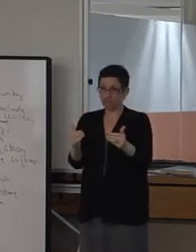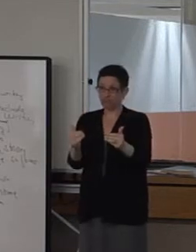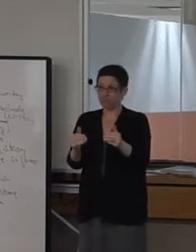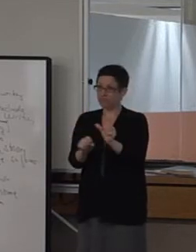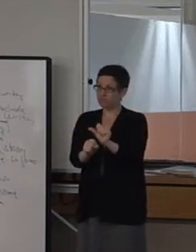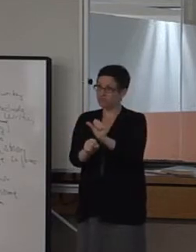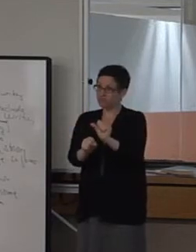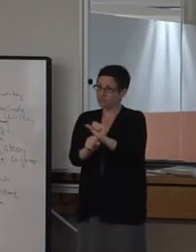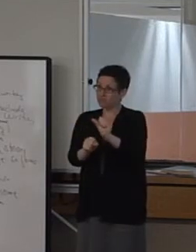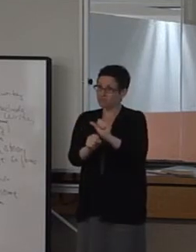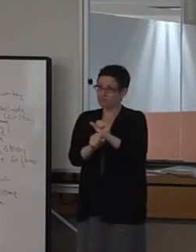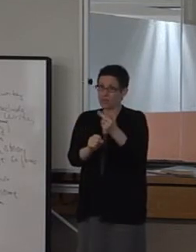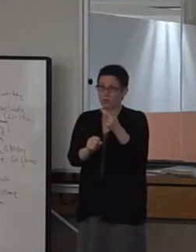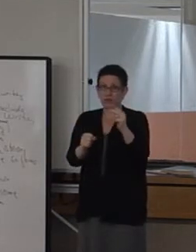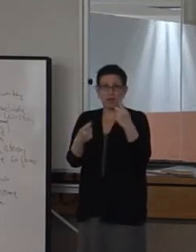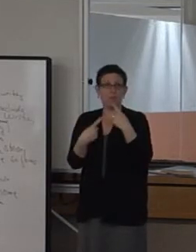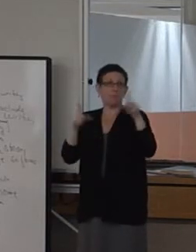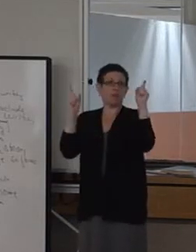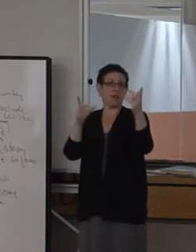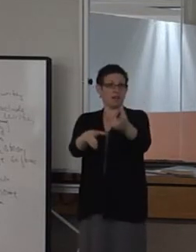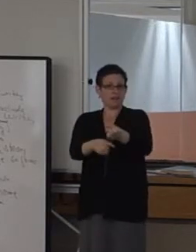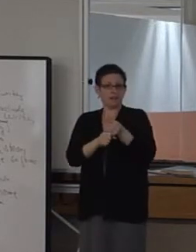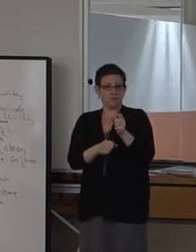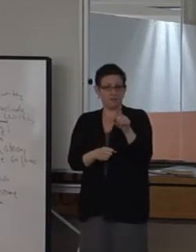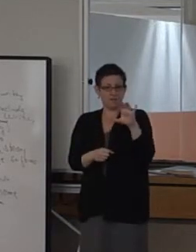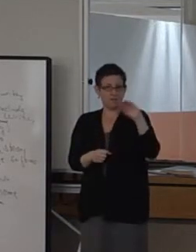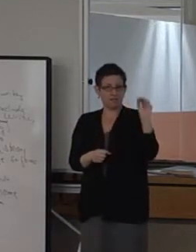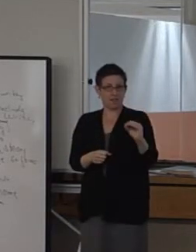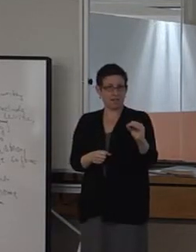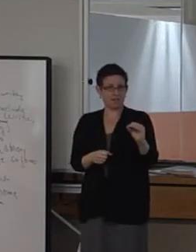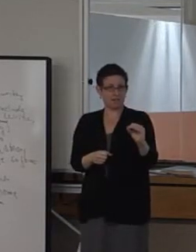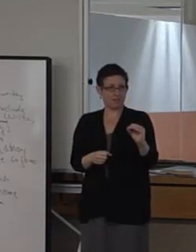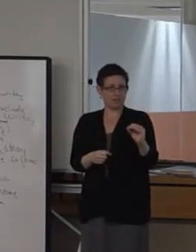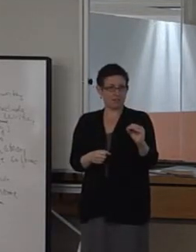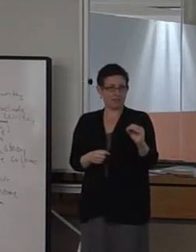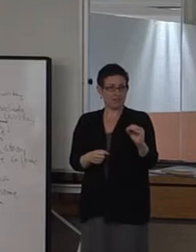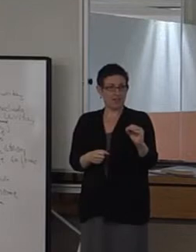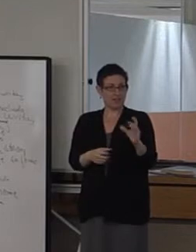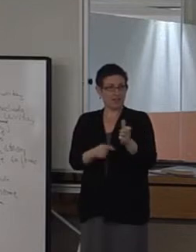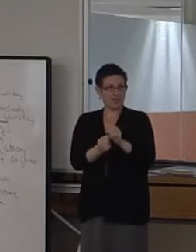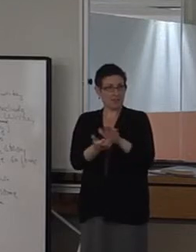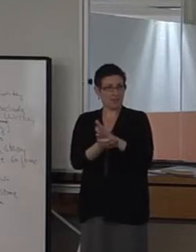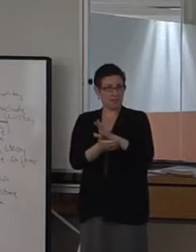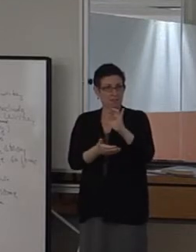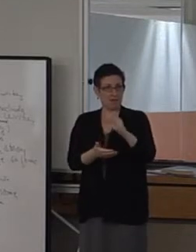And when they get that 100% it’s like they get their paper back and they leave it out